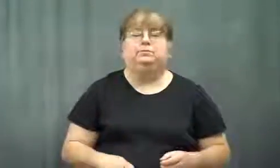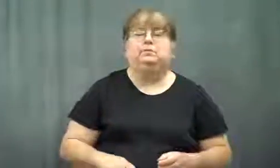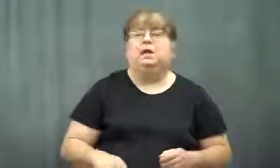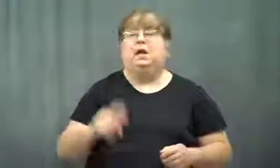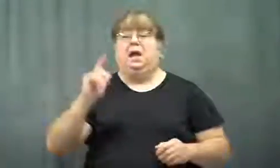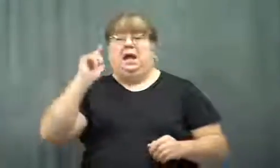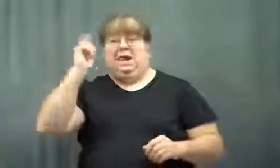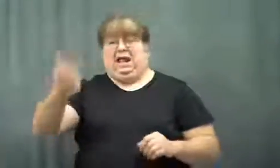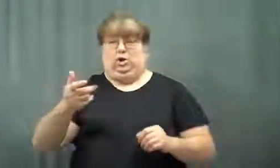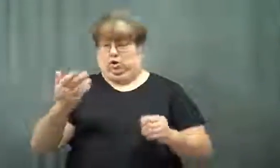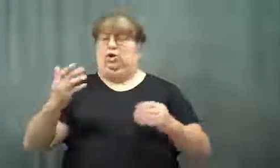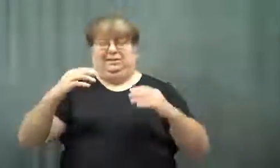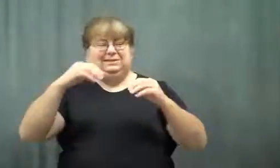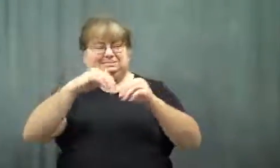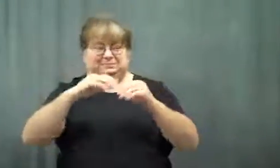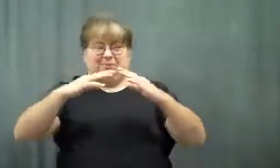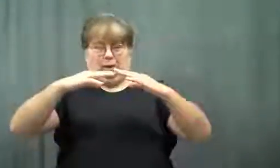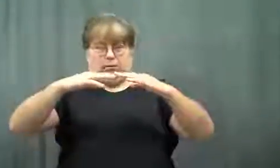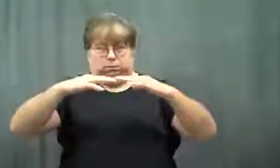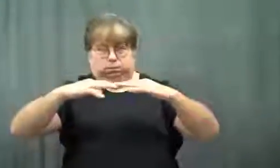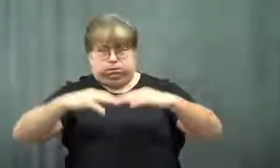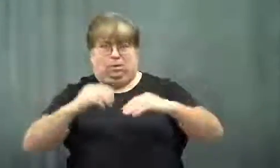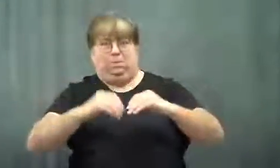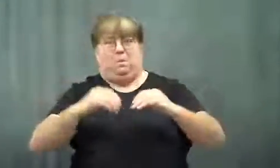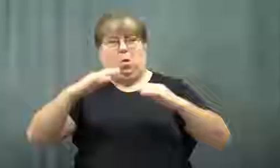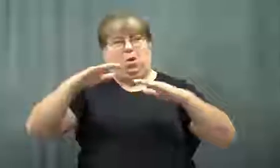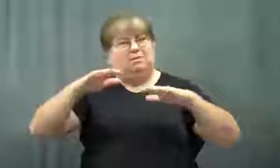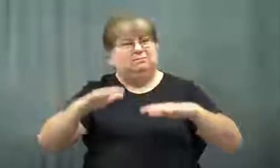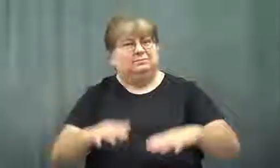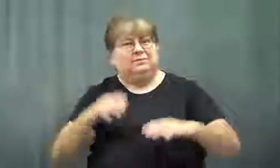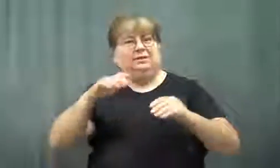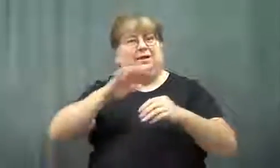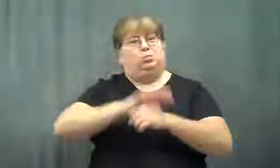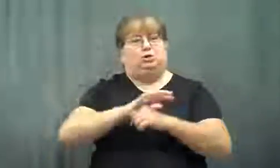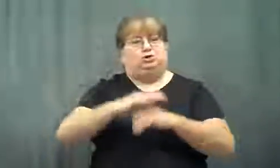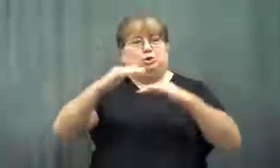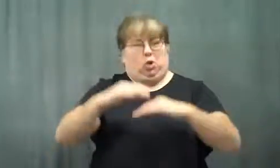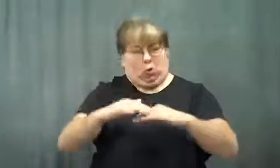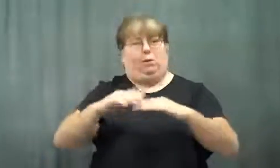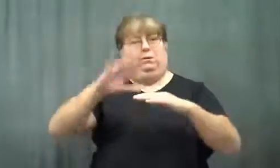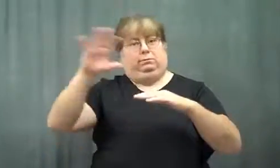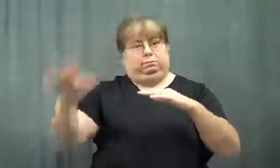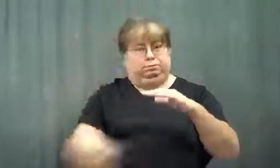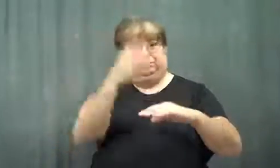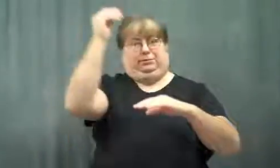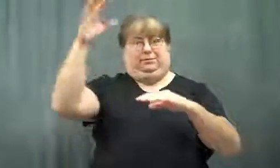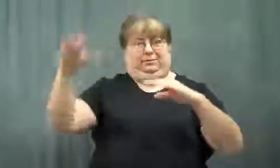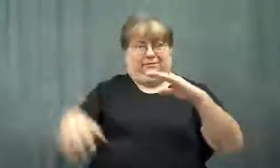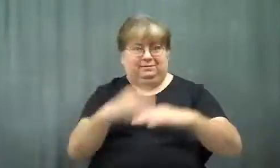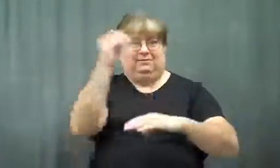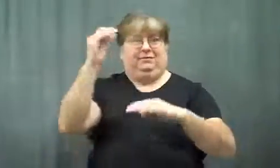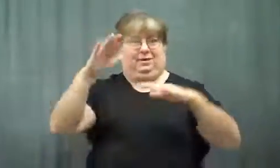Low pressure develops in the center which creates convection.